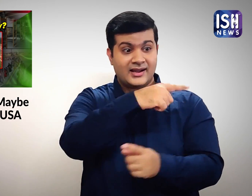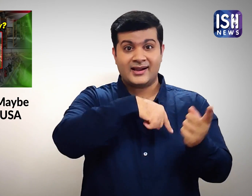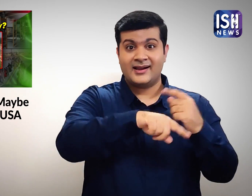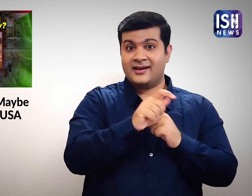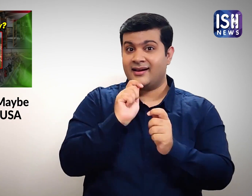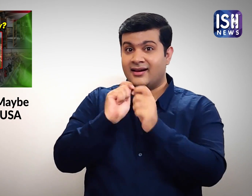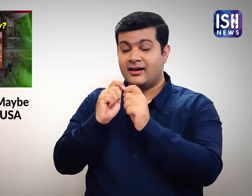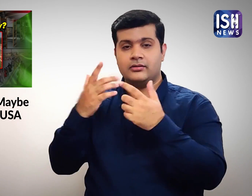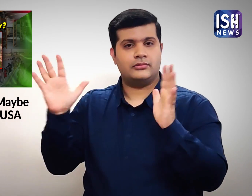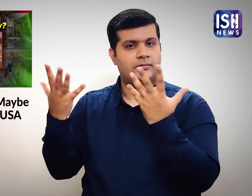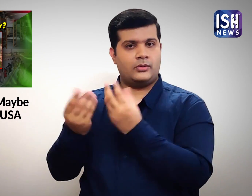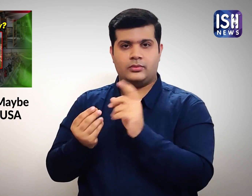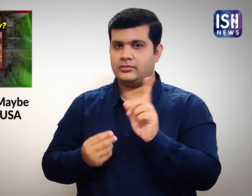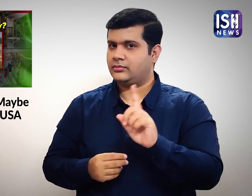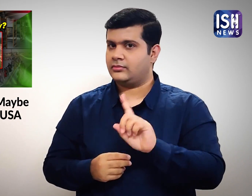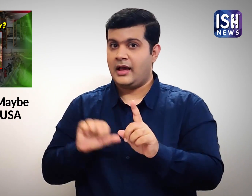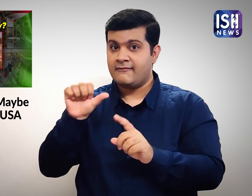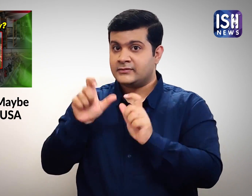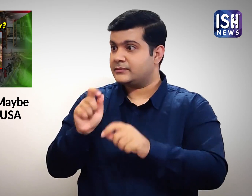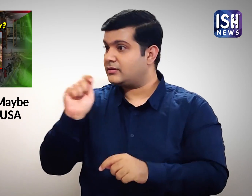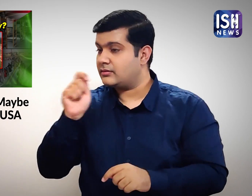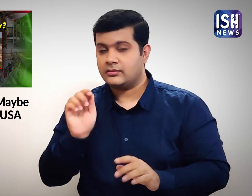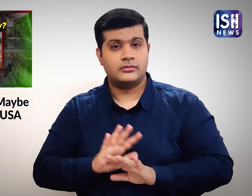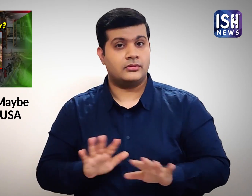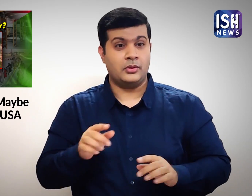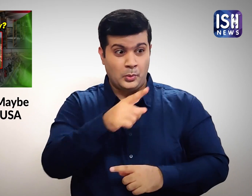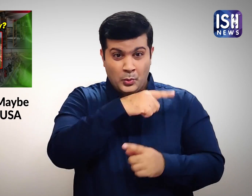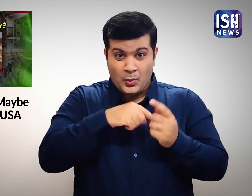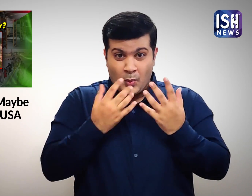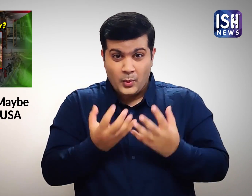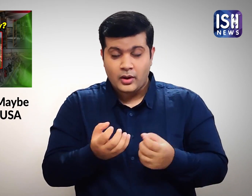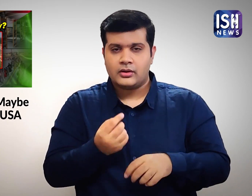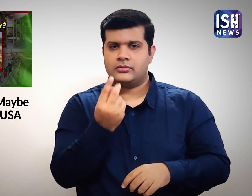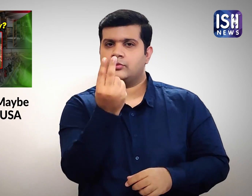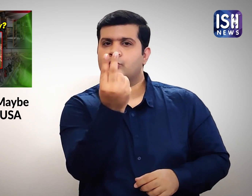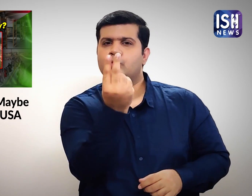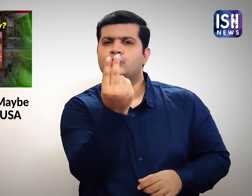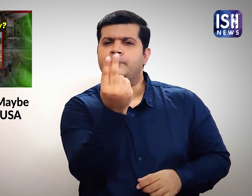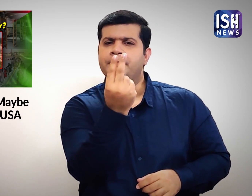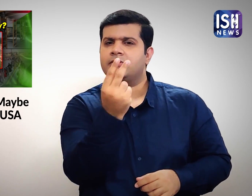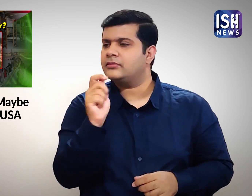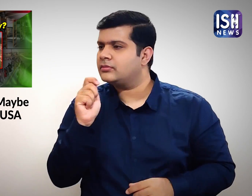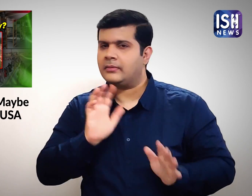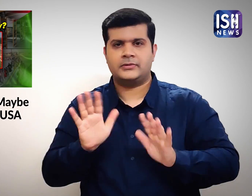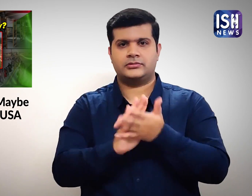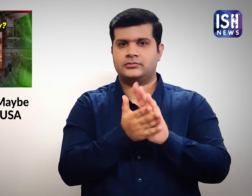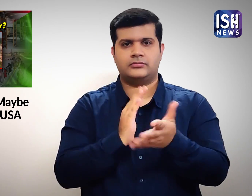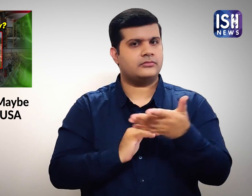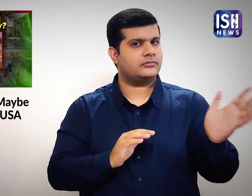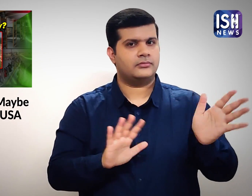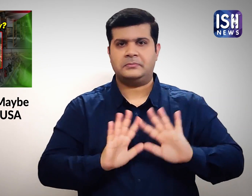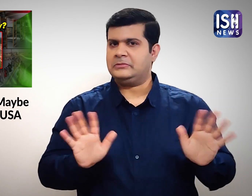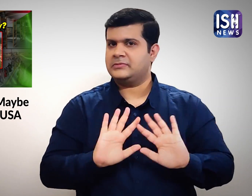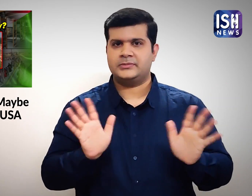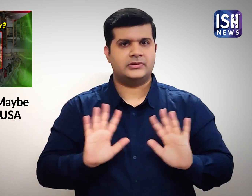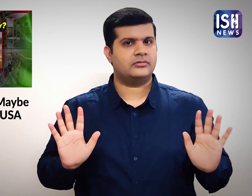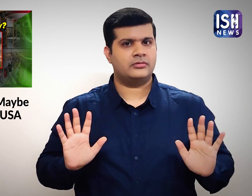However the reporters were not allowed to talk with the Afghani people. They were only allowed a few minutes to interview the refugee.